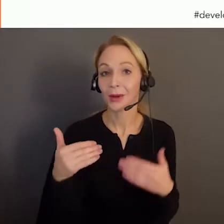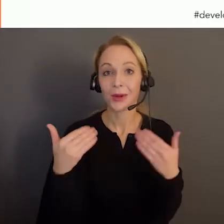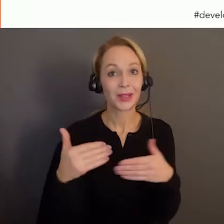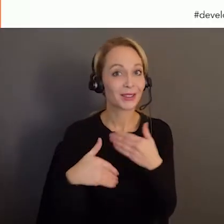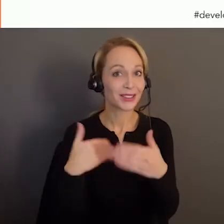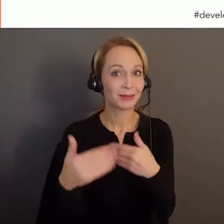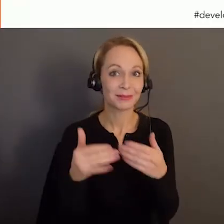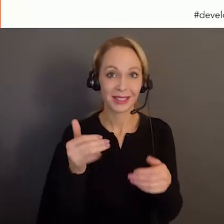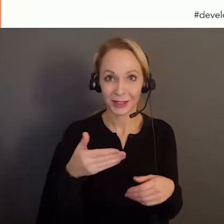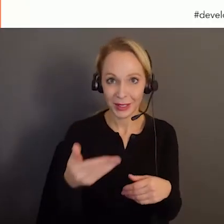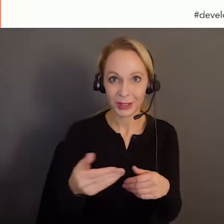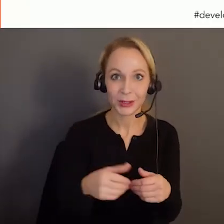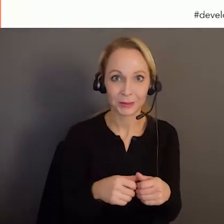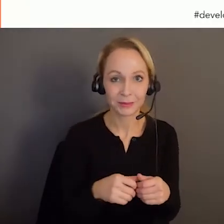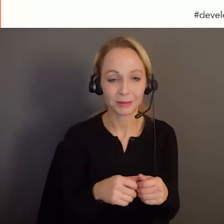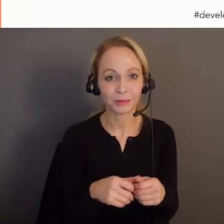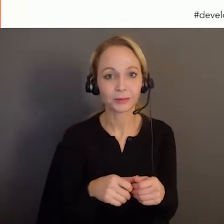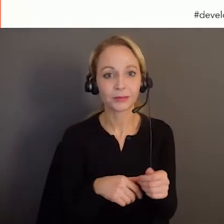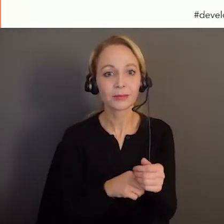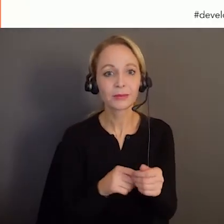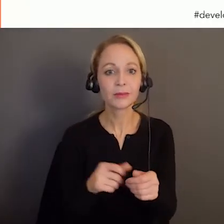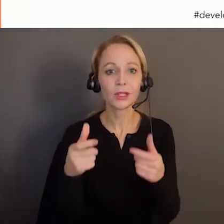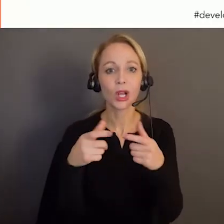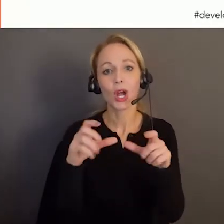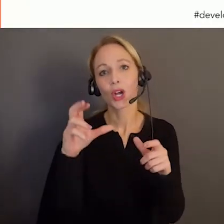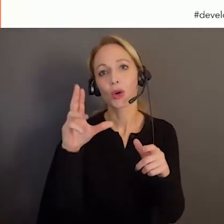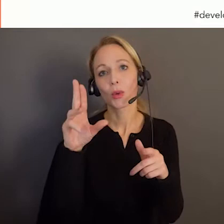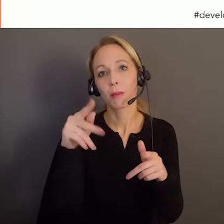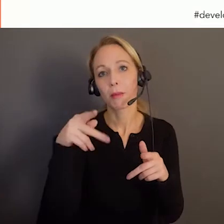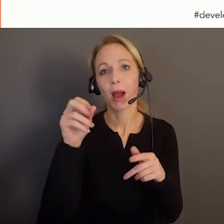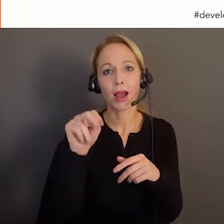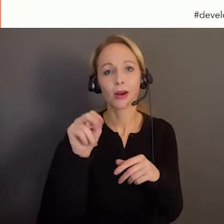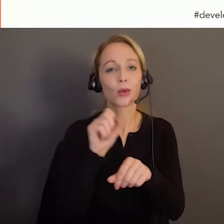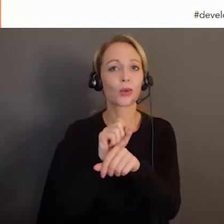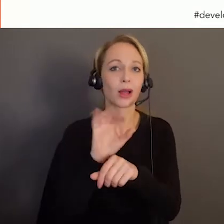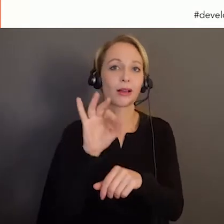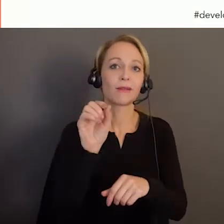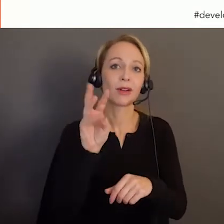INTEGRATING OTHER AND COUPON APPS.